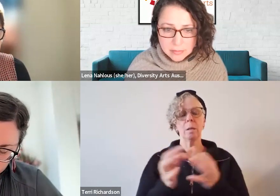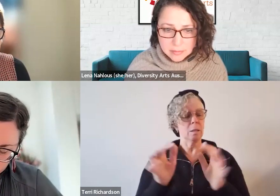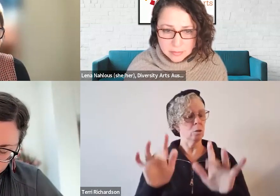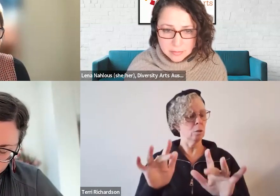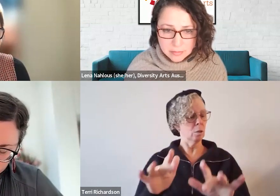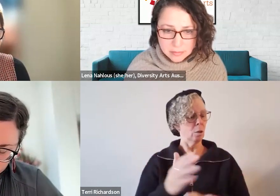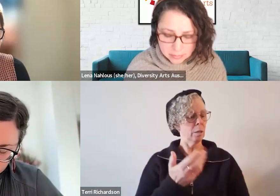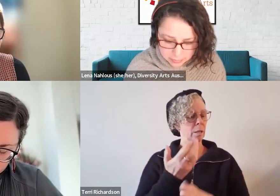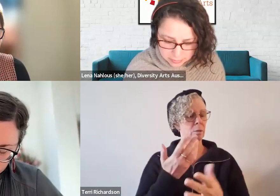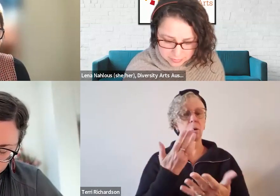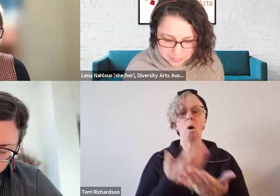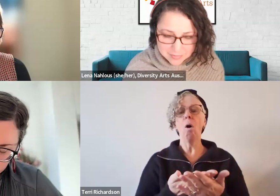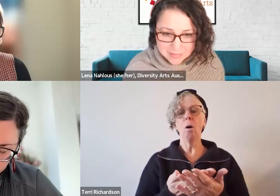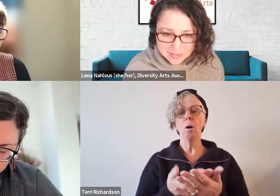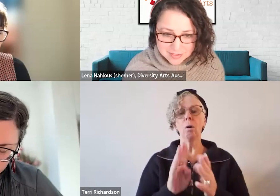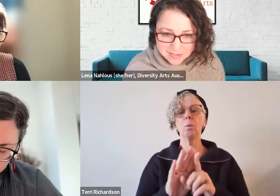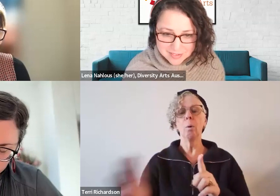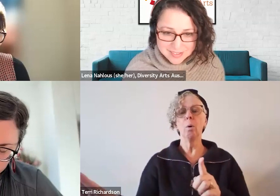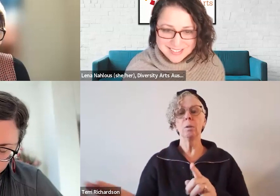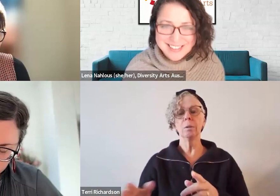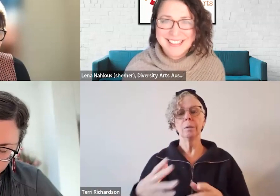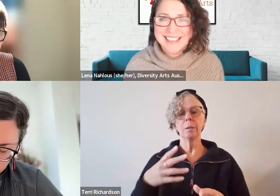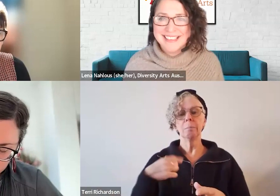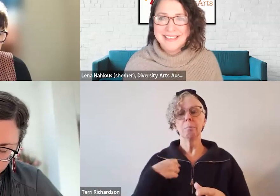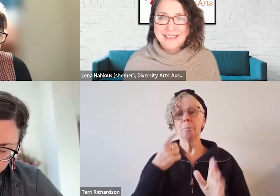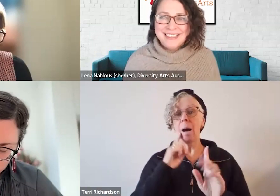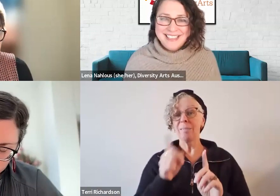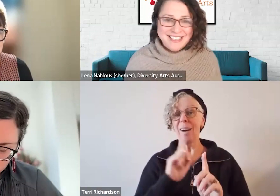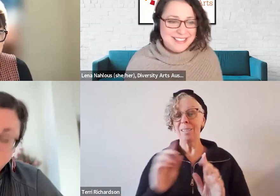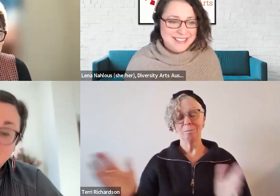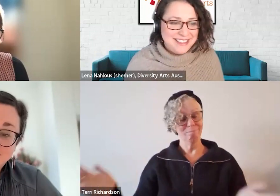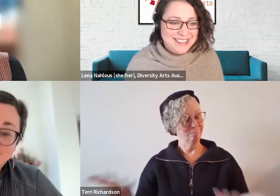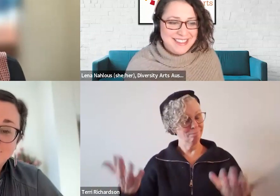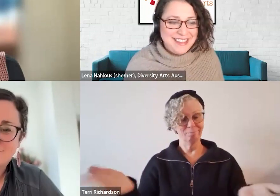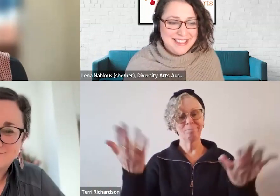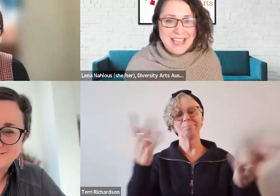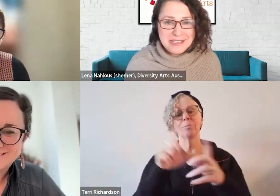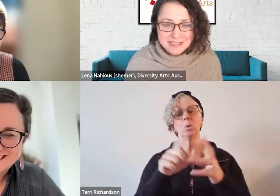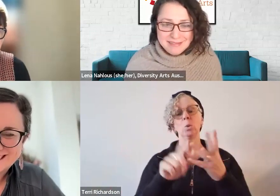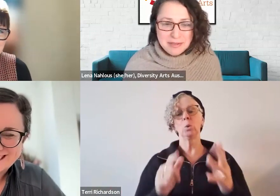So my best advice would be get on with it. Thanks.